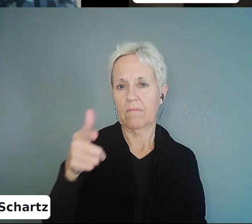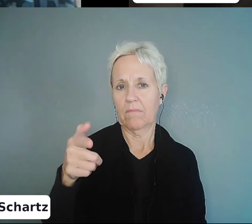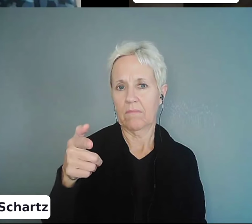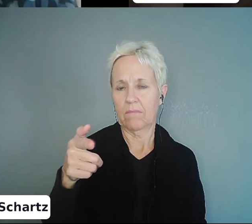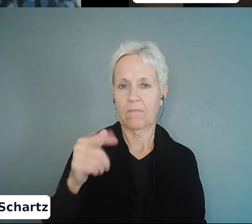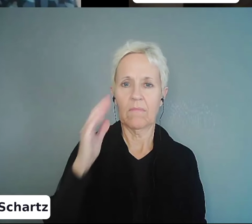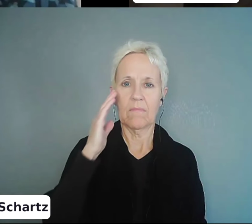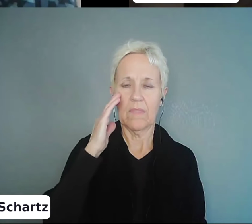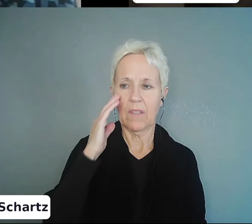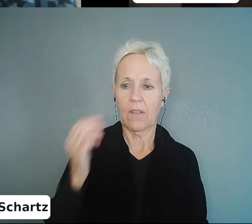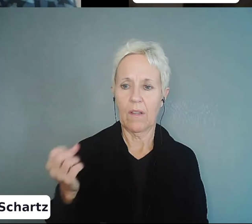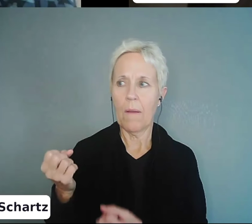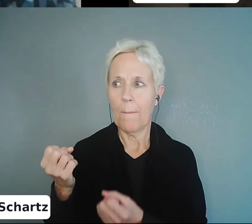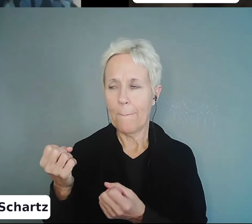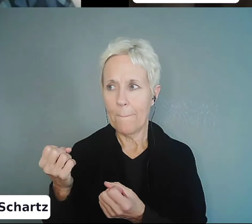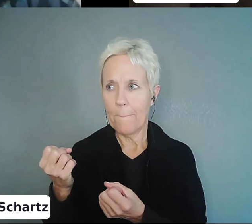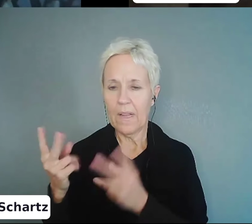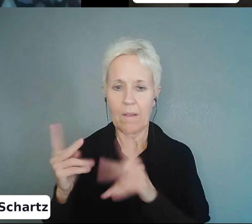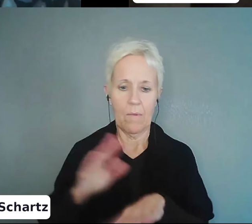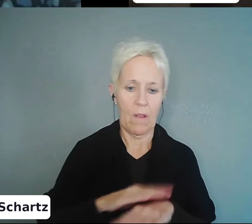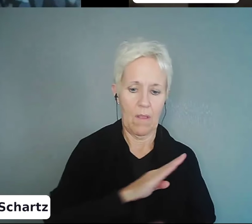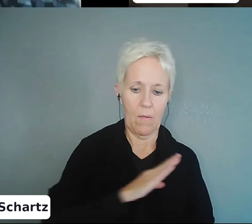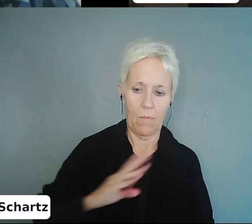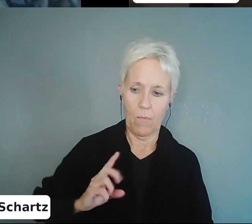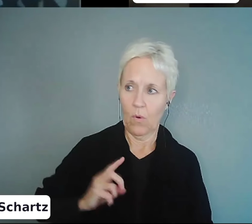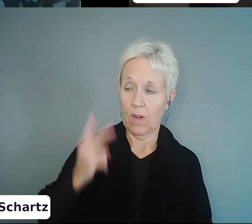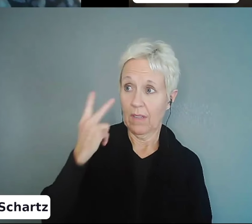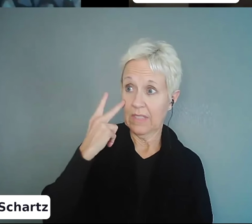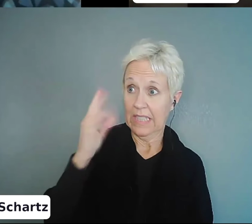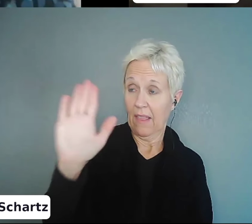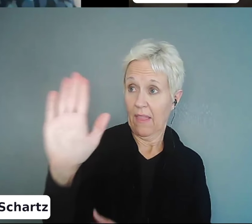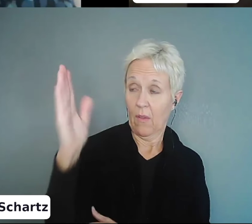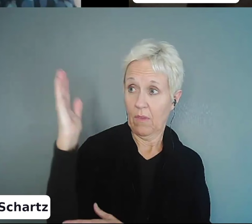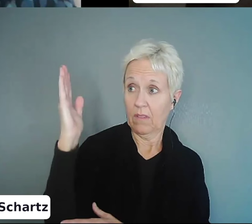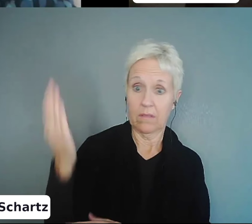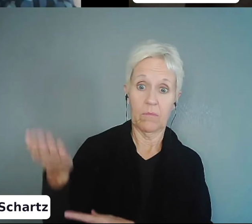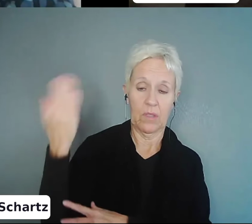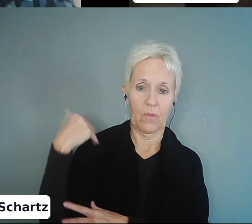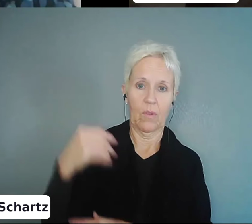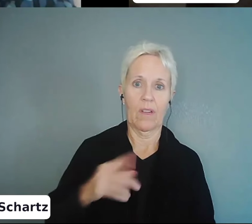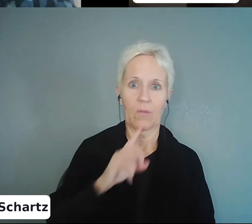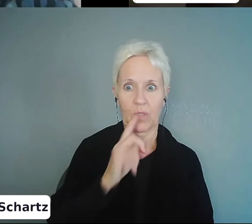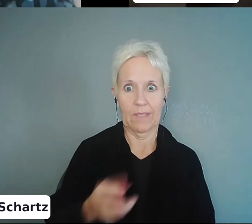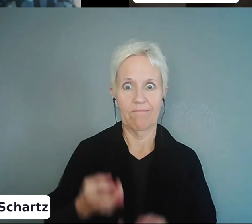He's researching using games and education since 2008 and incorporate accessibility into his work in 2021.